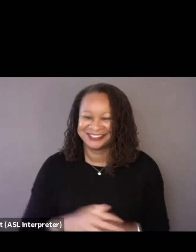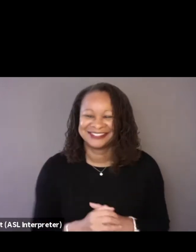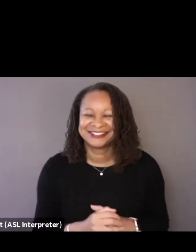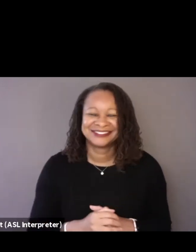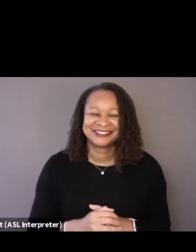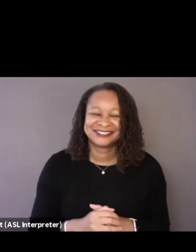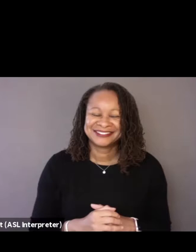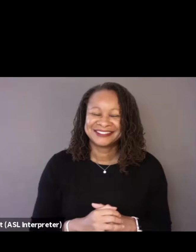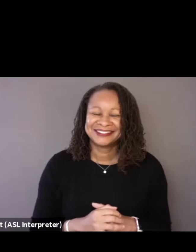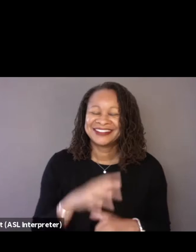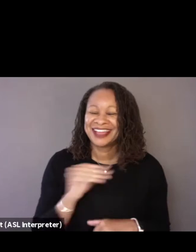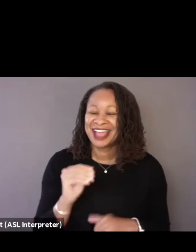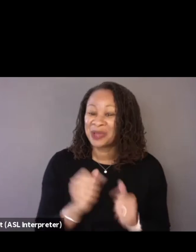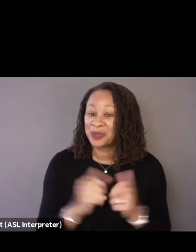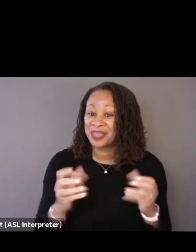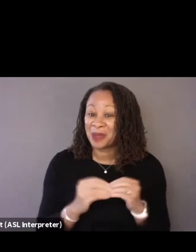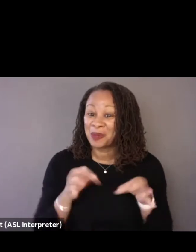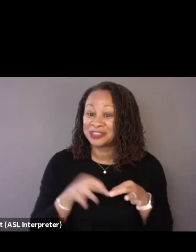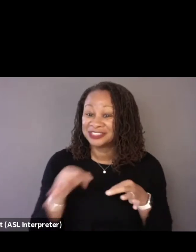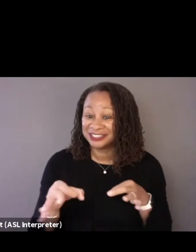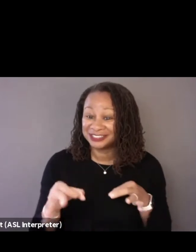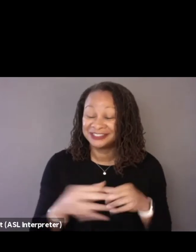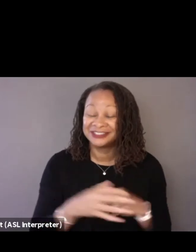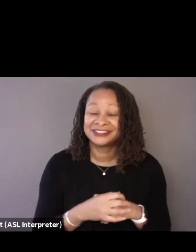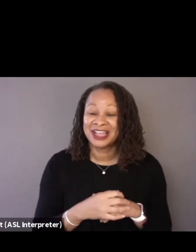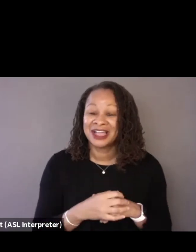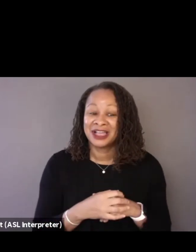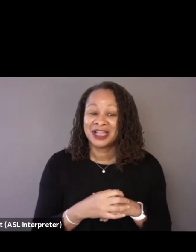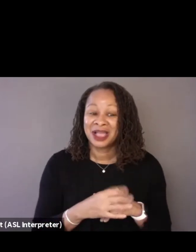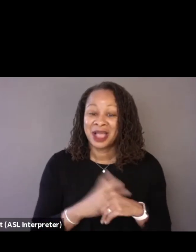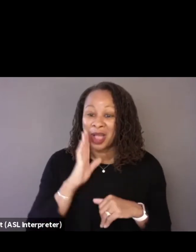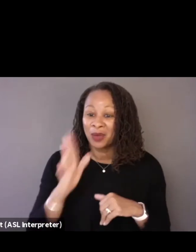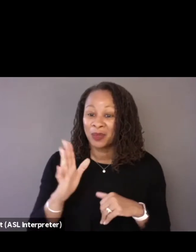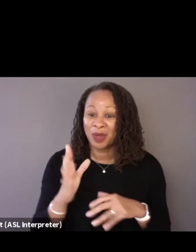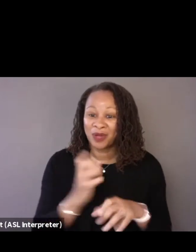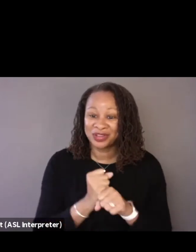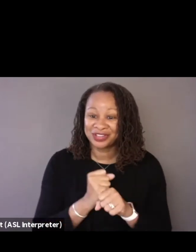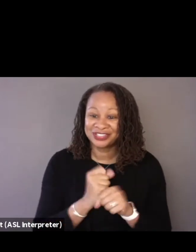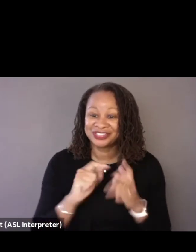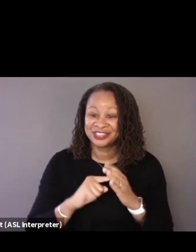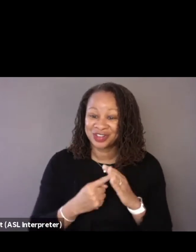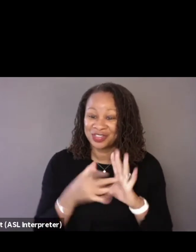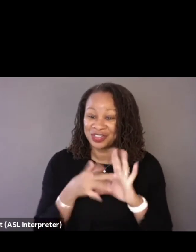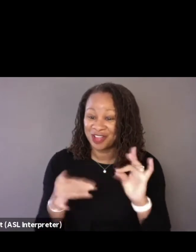And without any further ado, I'm gonna get this conversation started